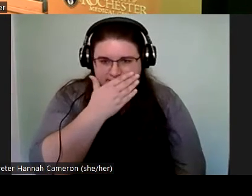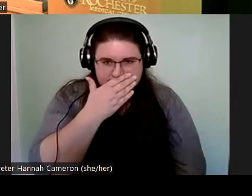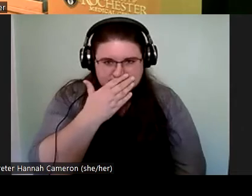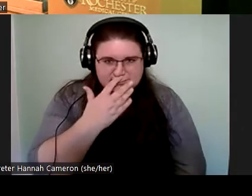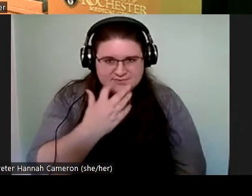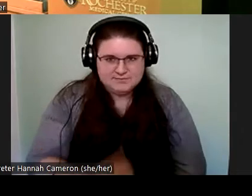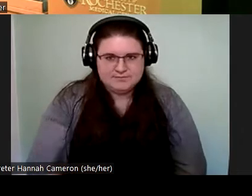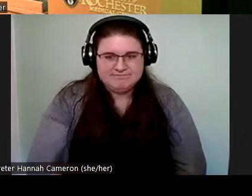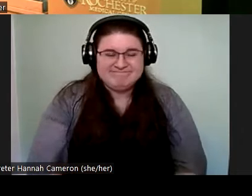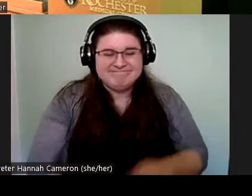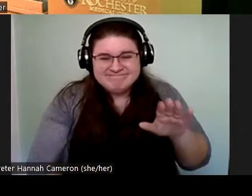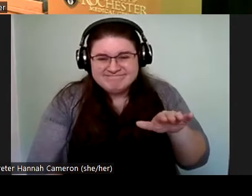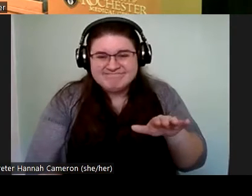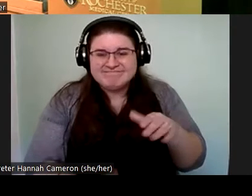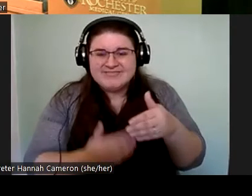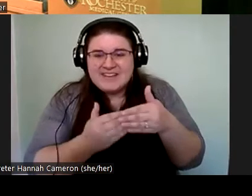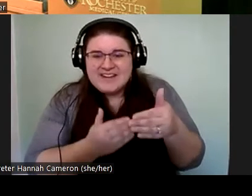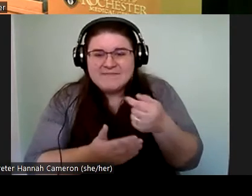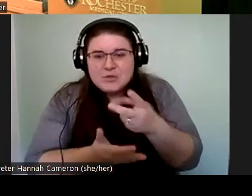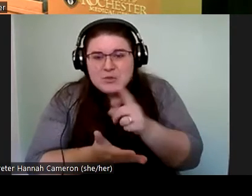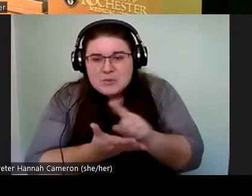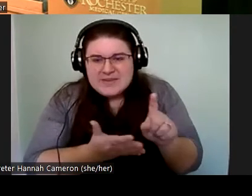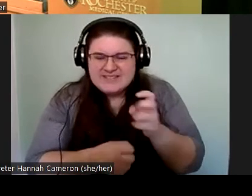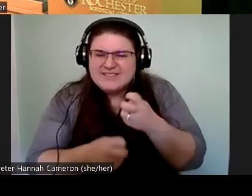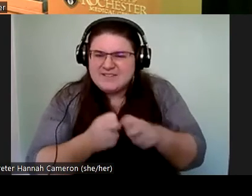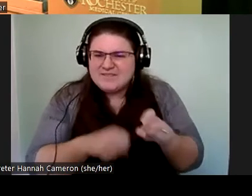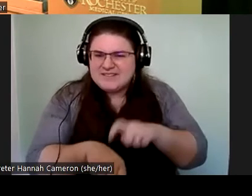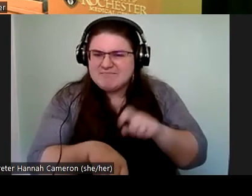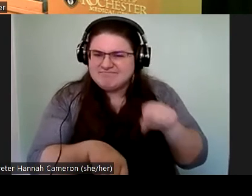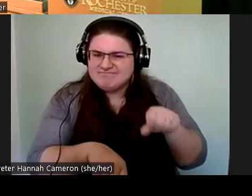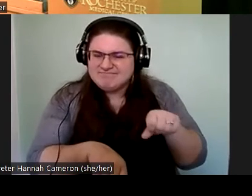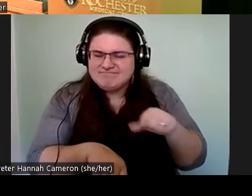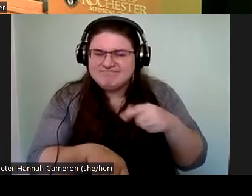the next couple of weeks and here's what you need to look for and watch for um but again making sure